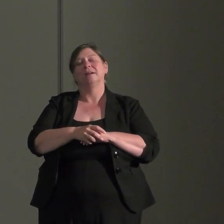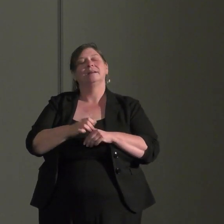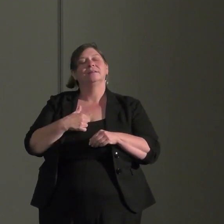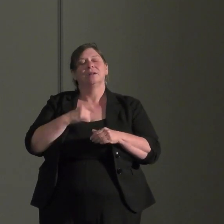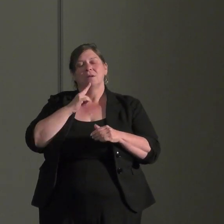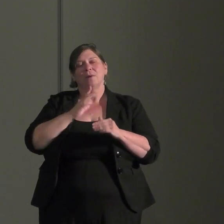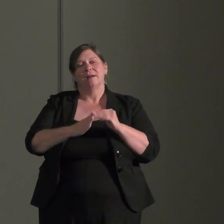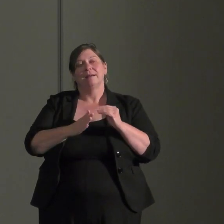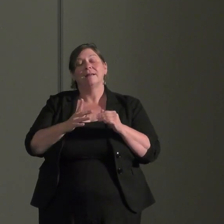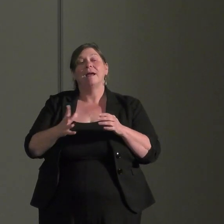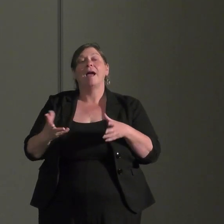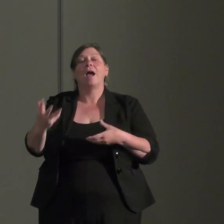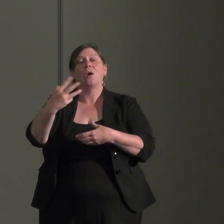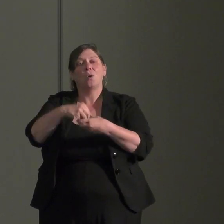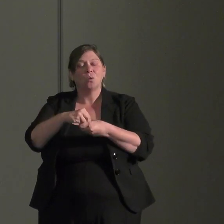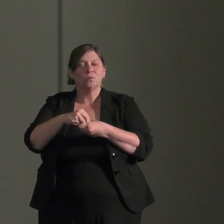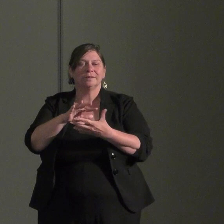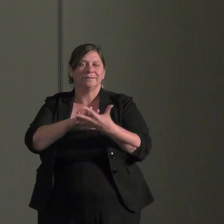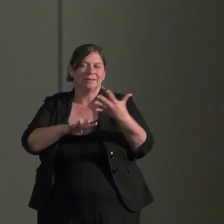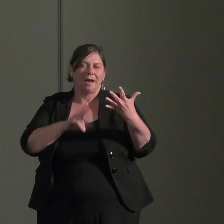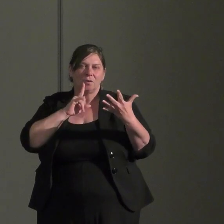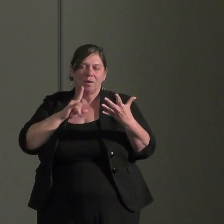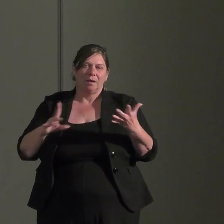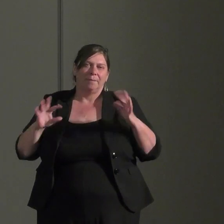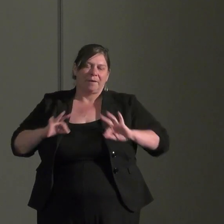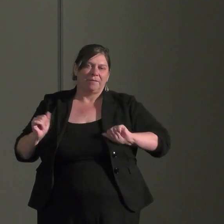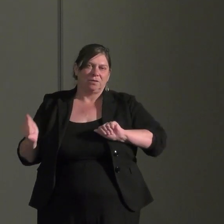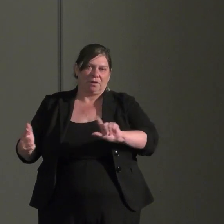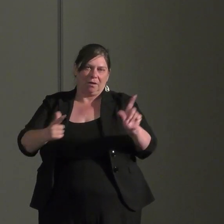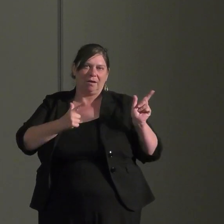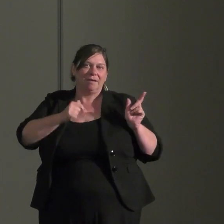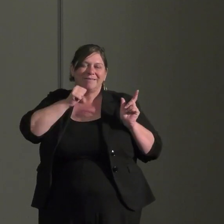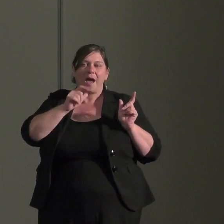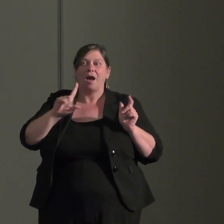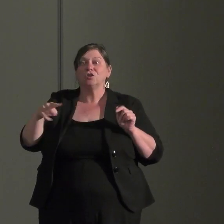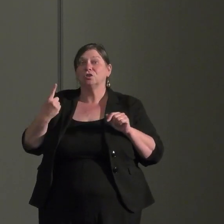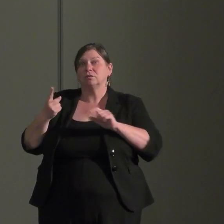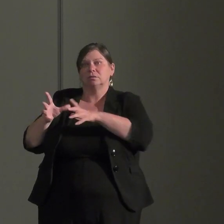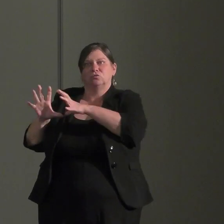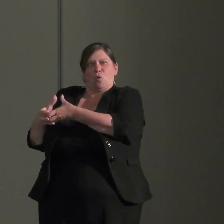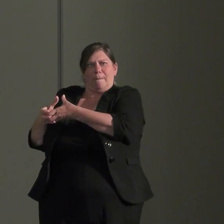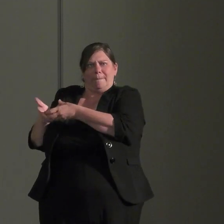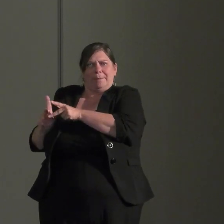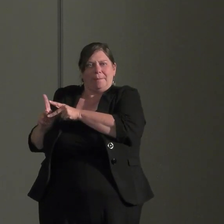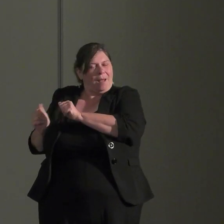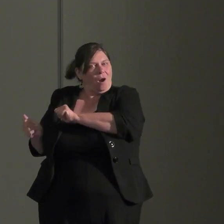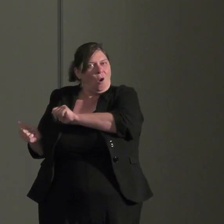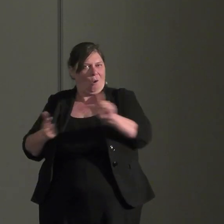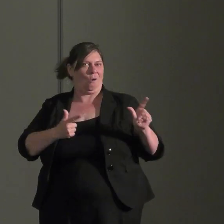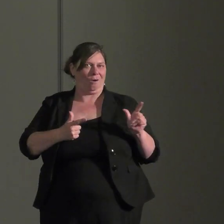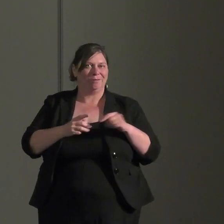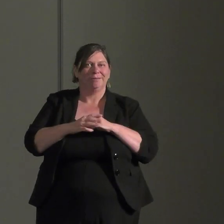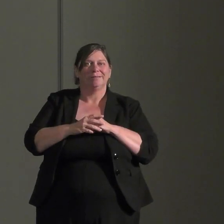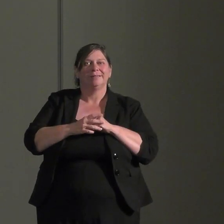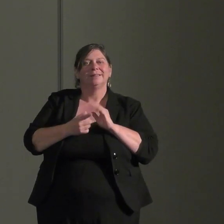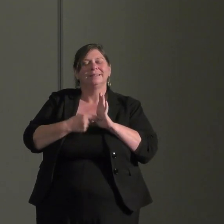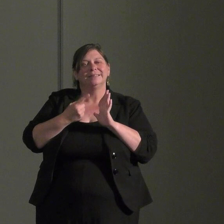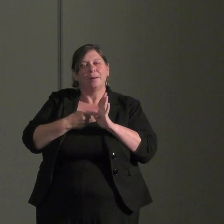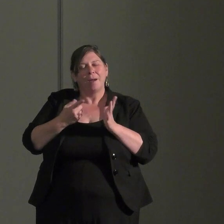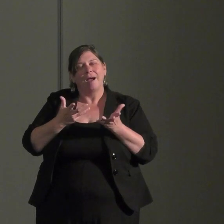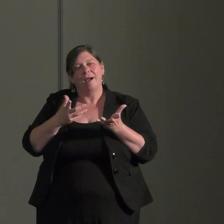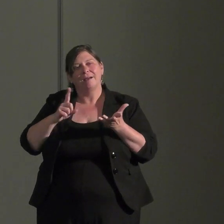designing does benefit everyone not just a certain group and that to that you need